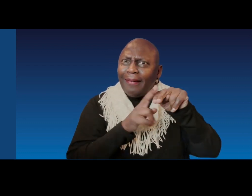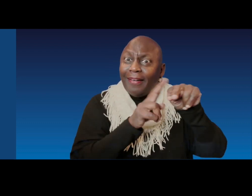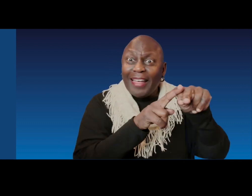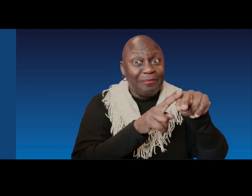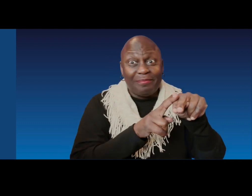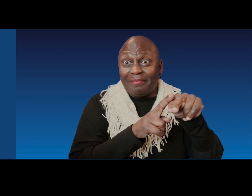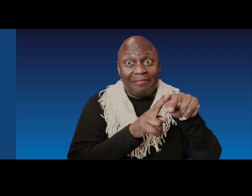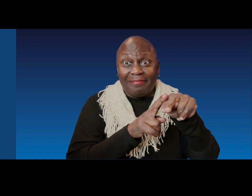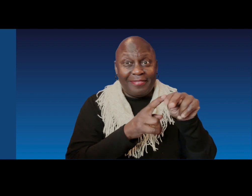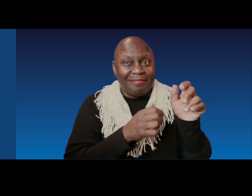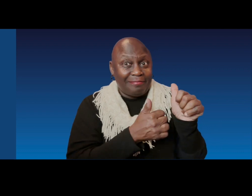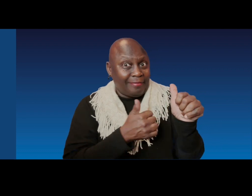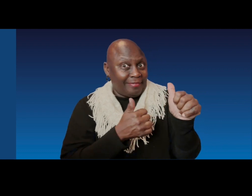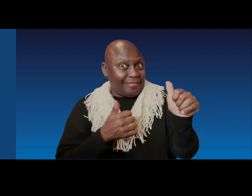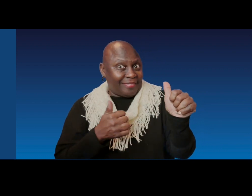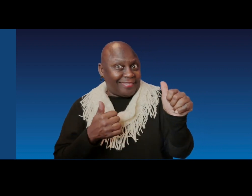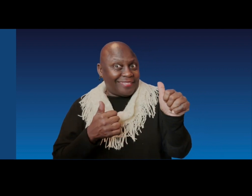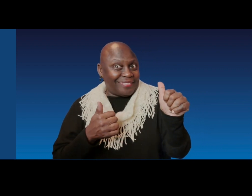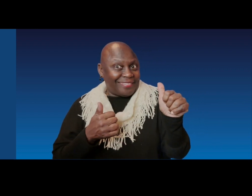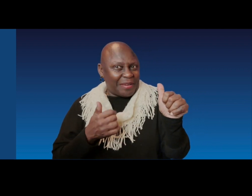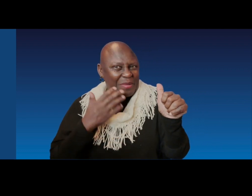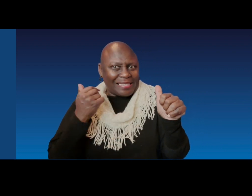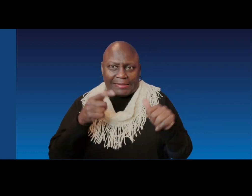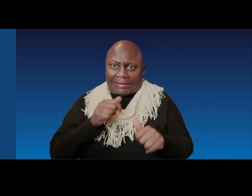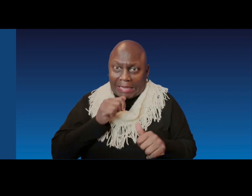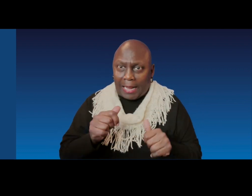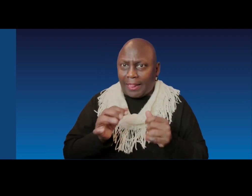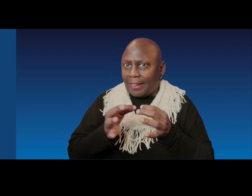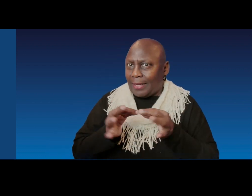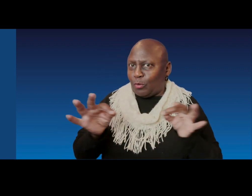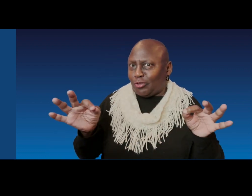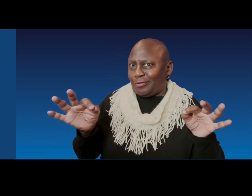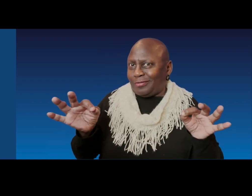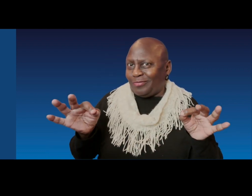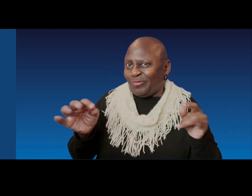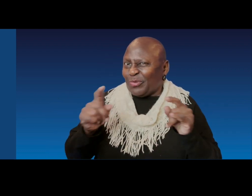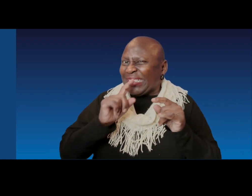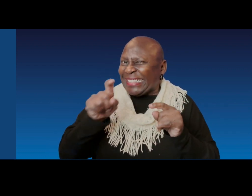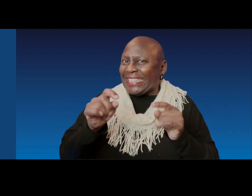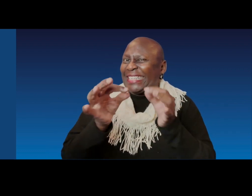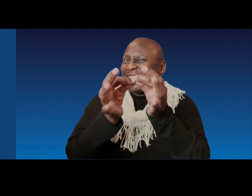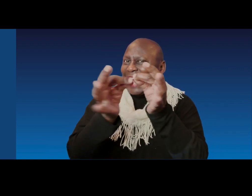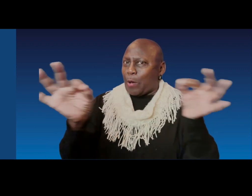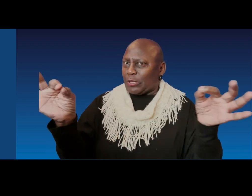But oddly, the student will still fall behind, instead of making gains.